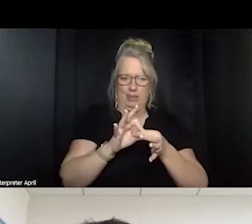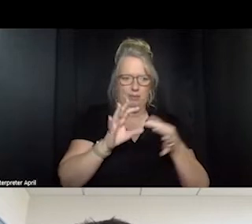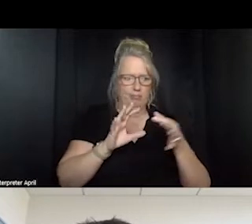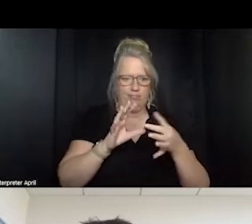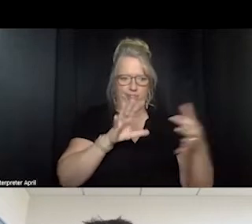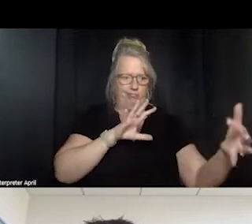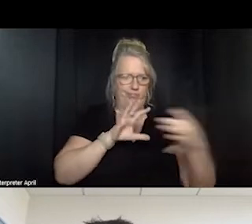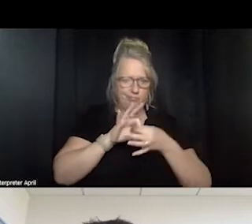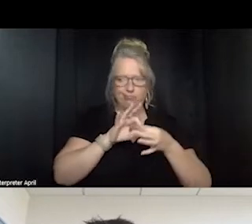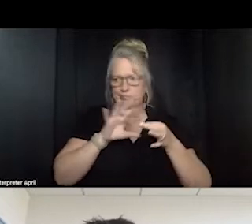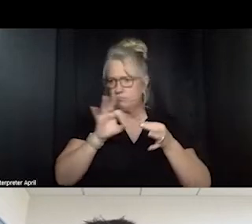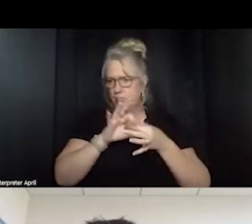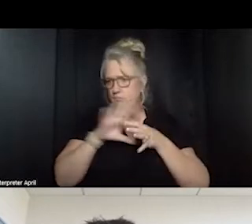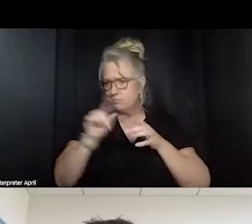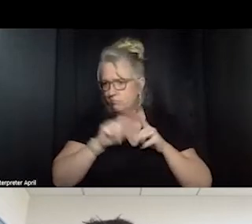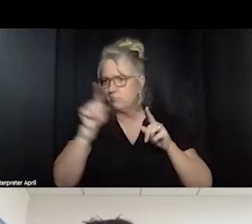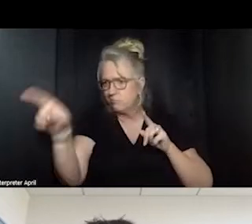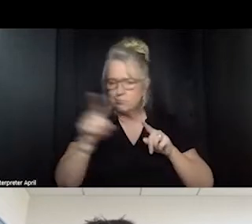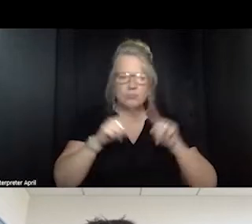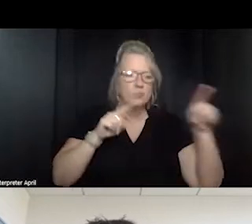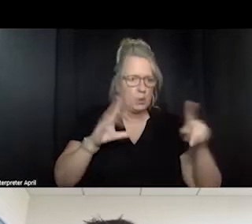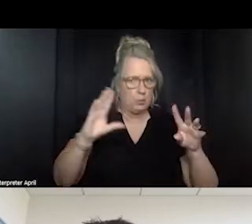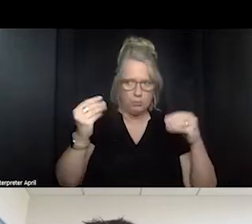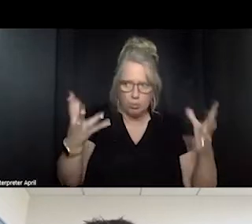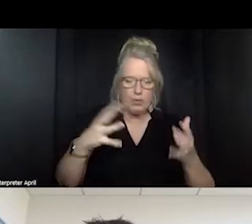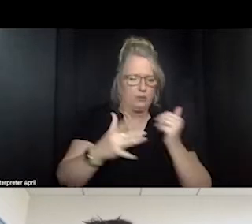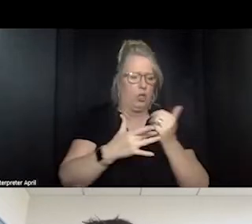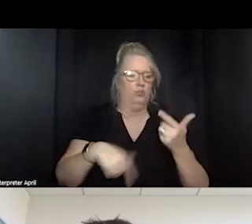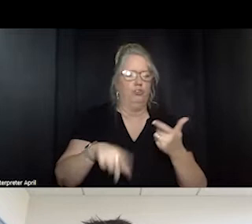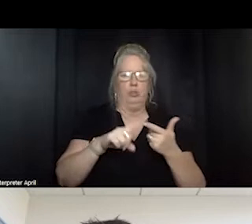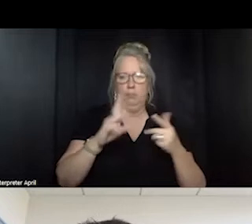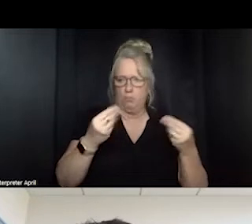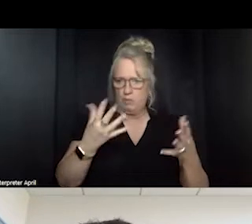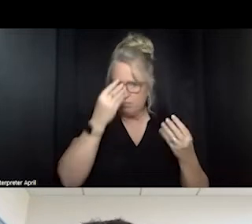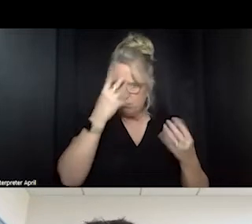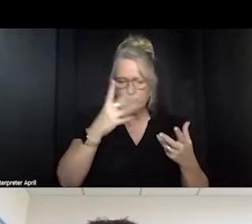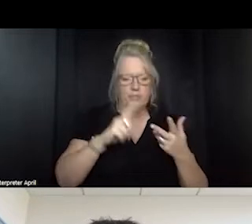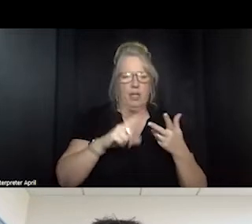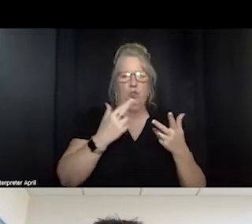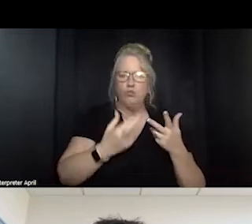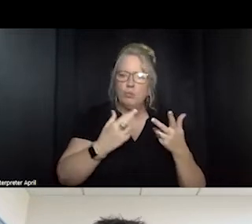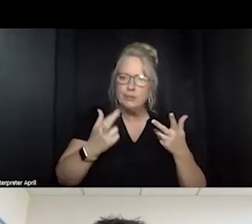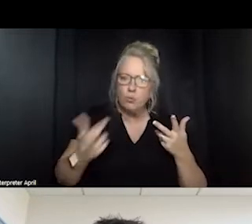WE CAN PROVIDE TECHNOLOGY. WE CAN PROVIDE DATA. WE CAN PROVIDE THEM RESOURCES. AND